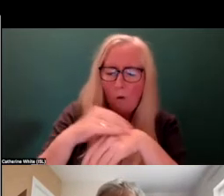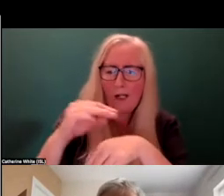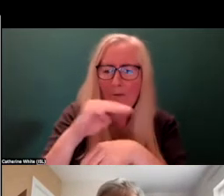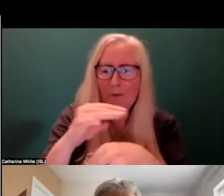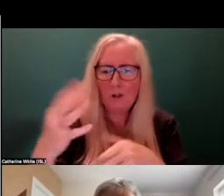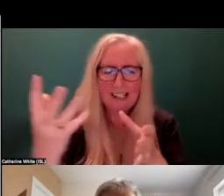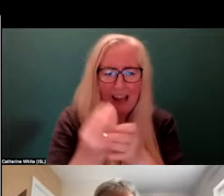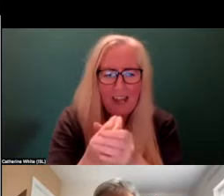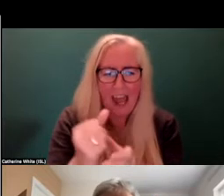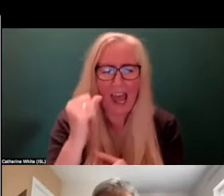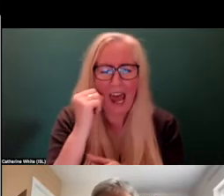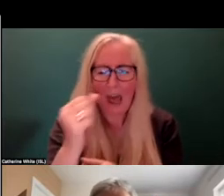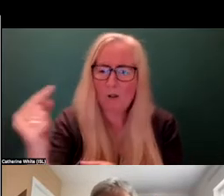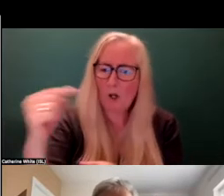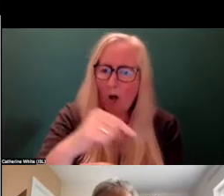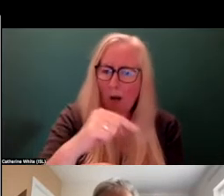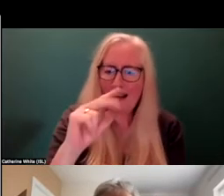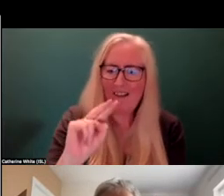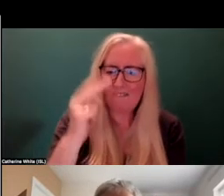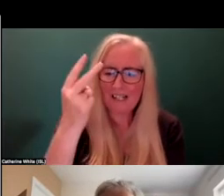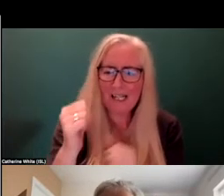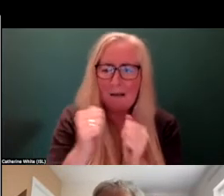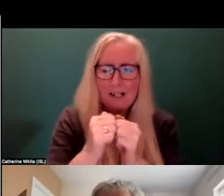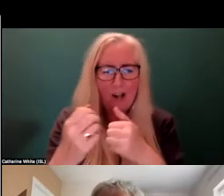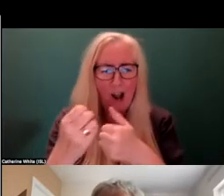all the people together and allowing people who are coming to visit, meet